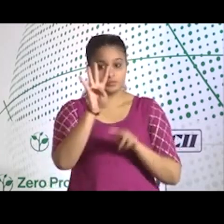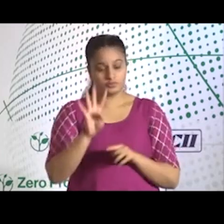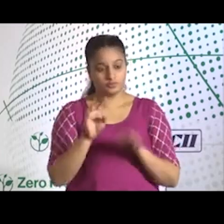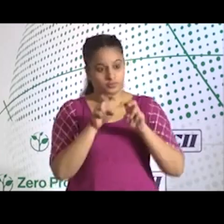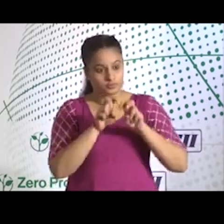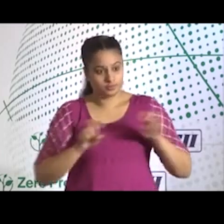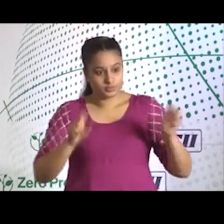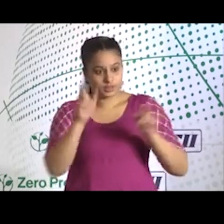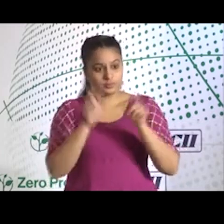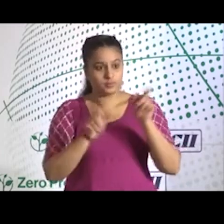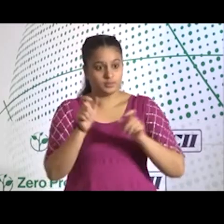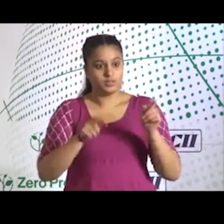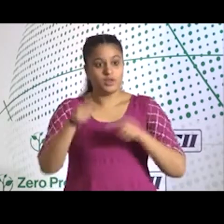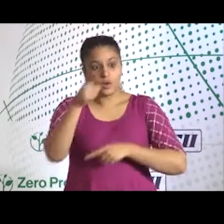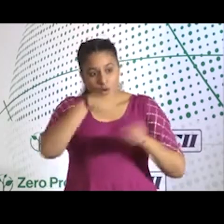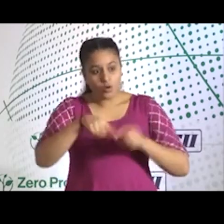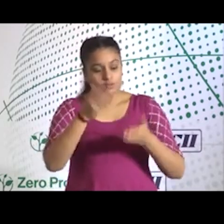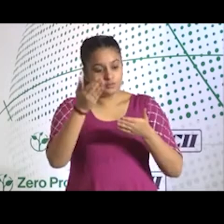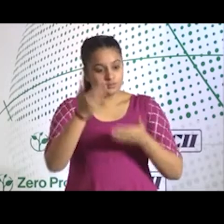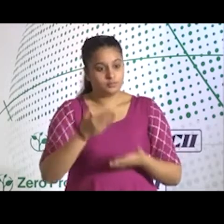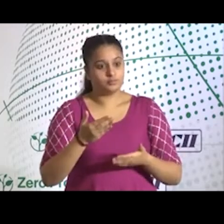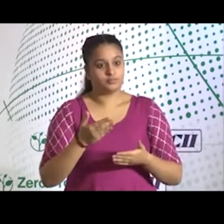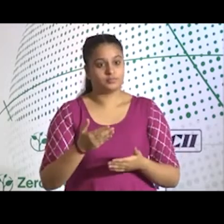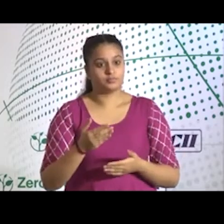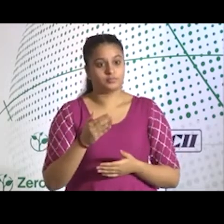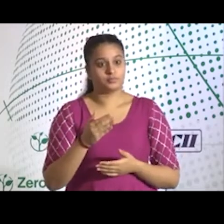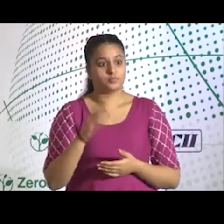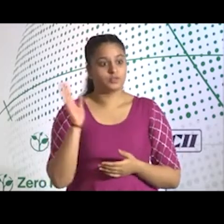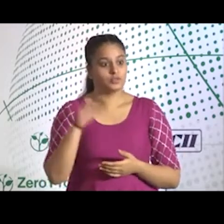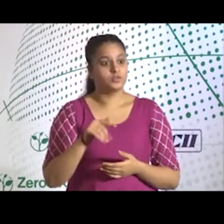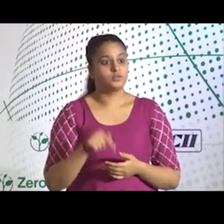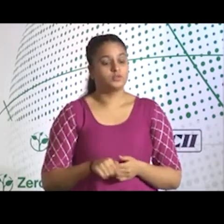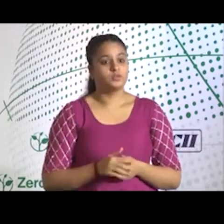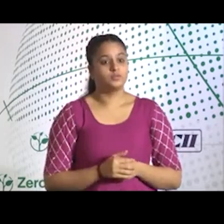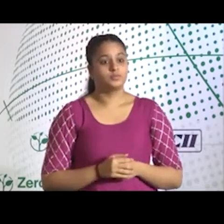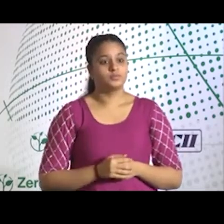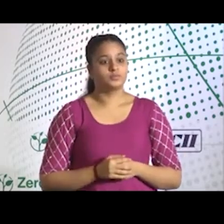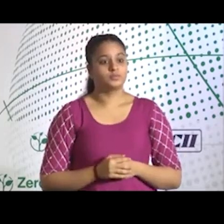I think they all come from extremely forward